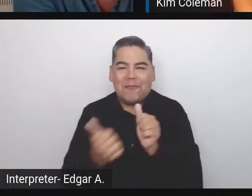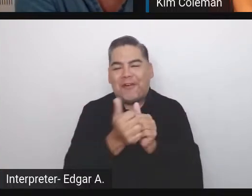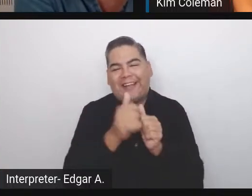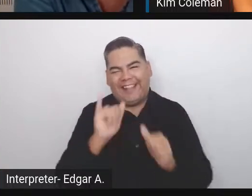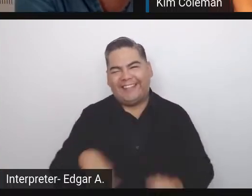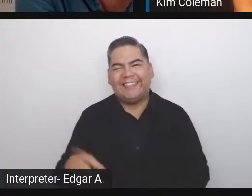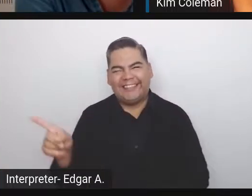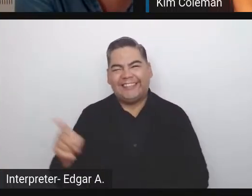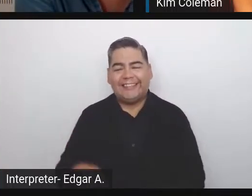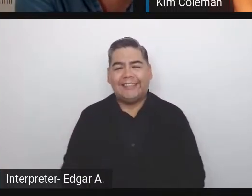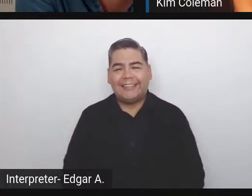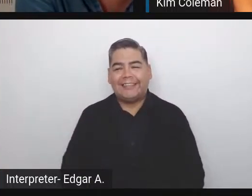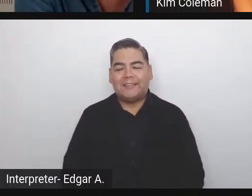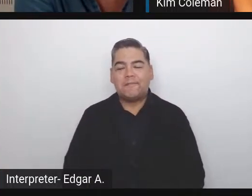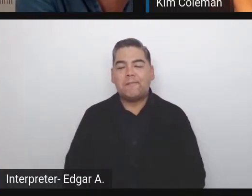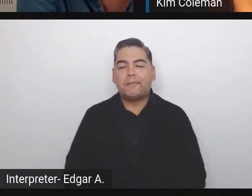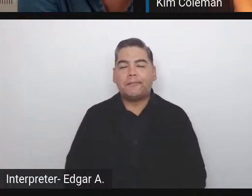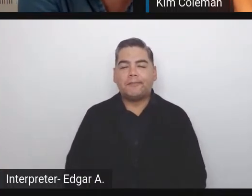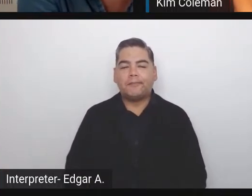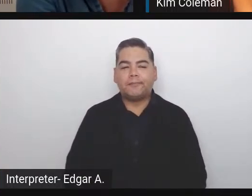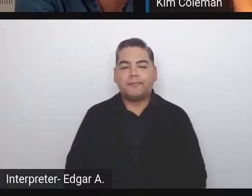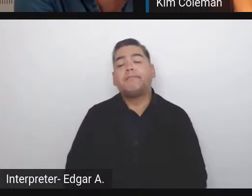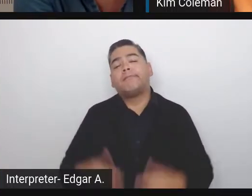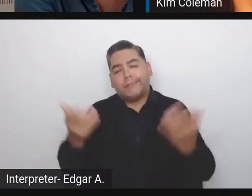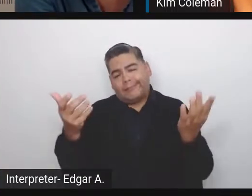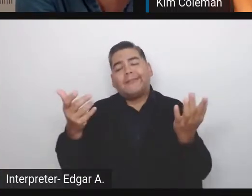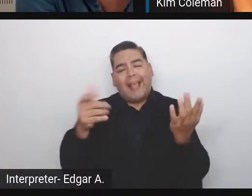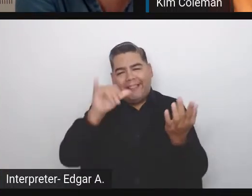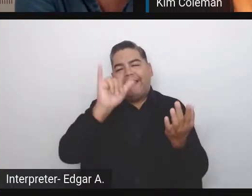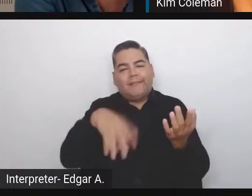to have more data. Where trying to upgrade that part.